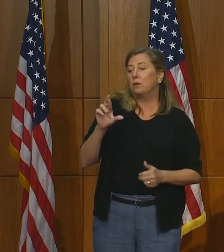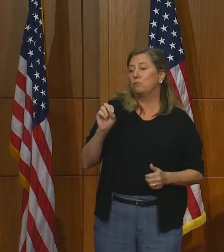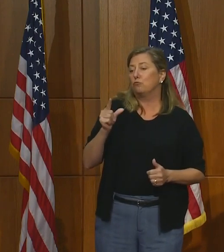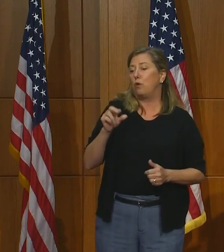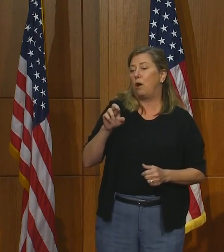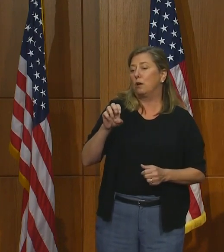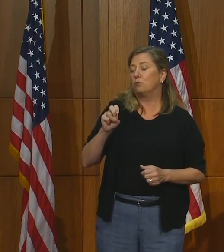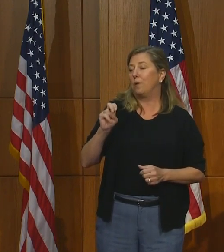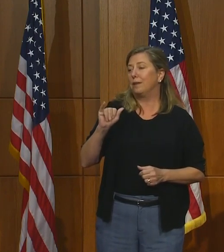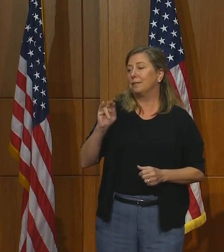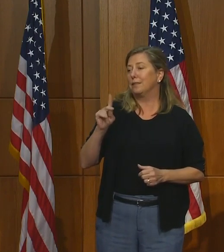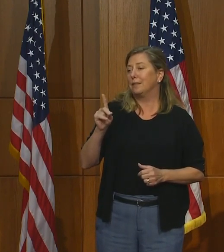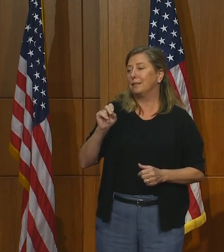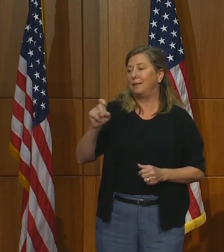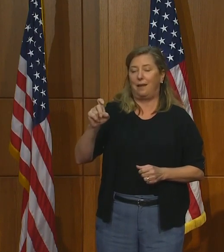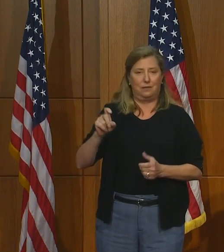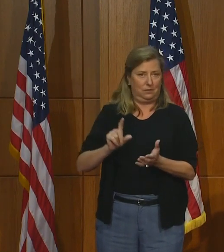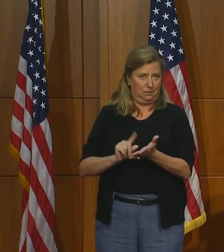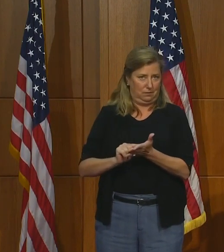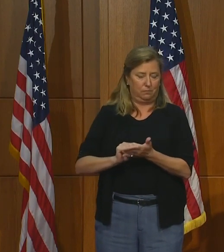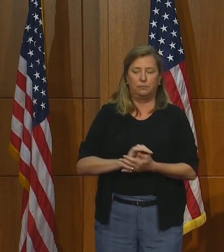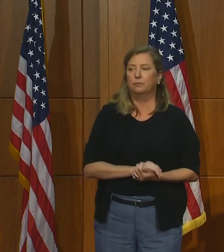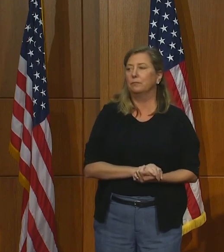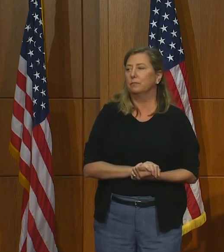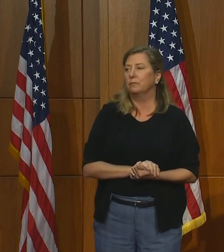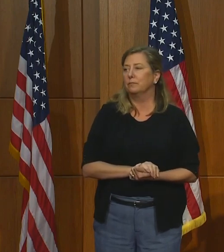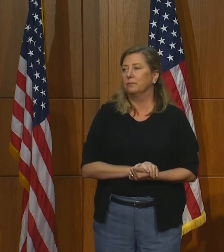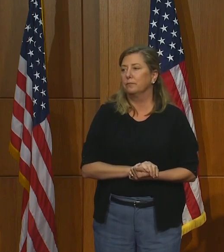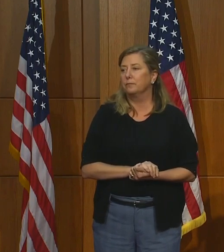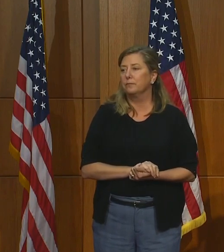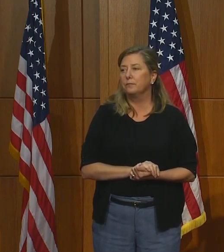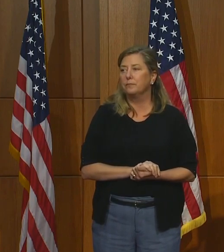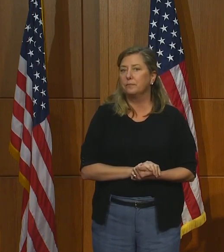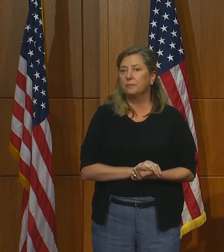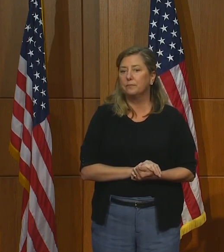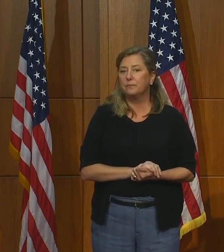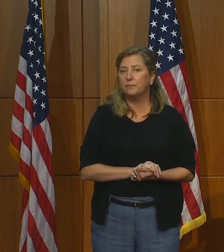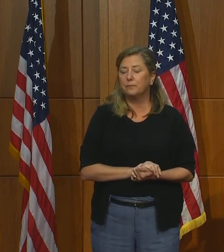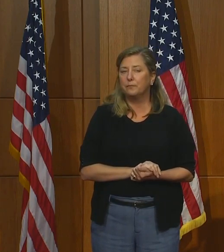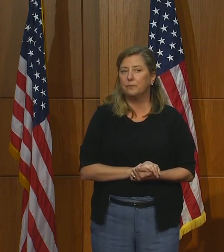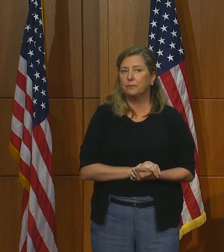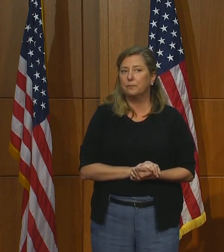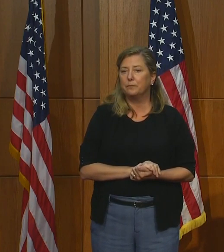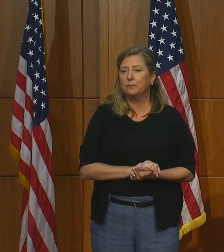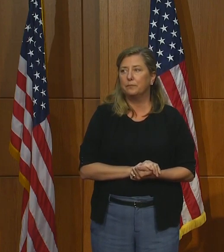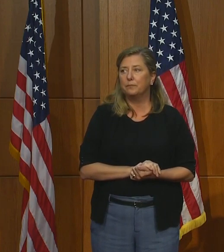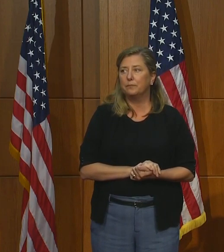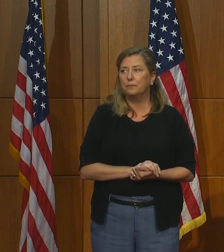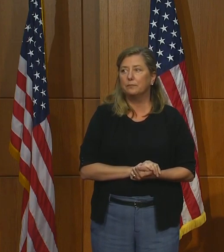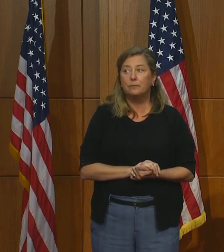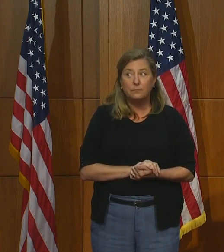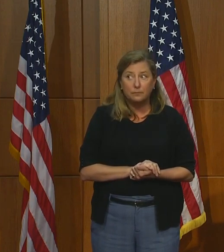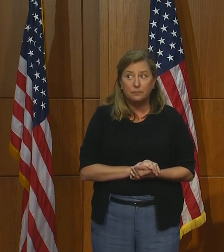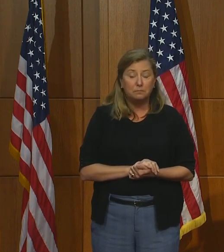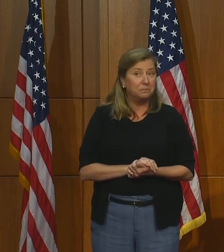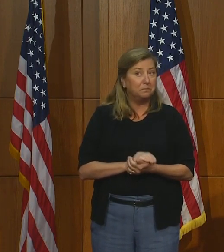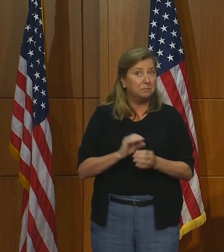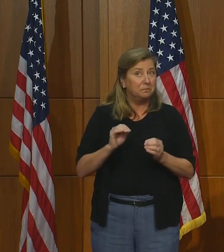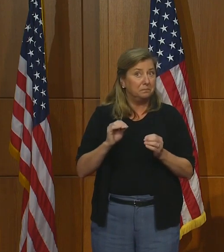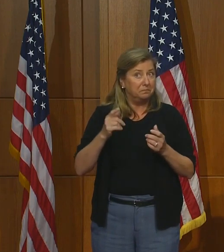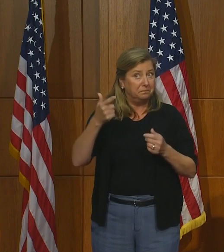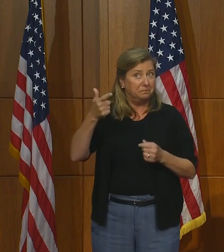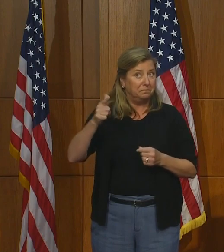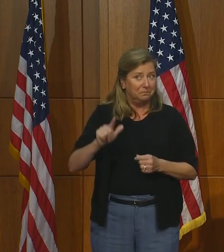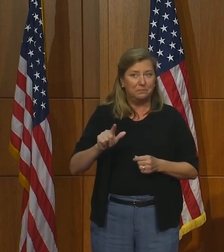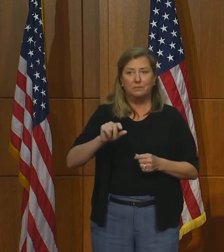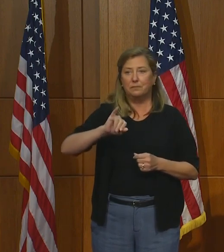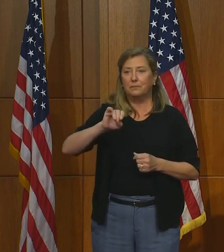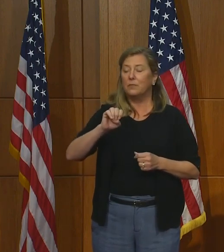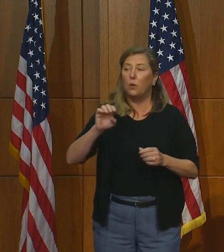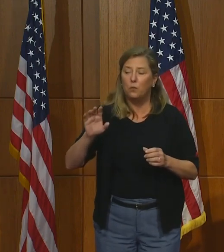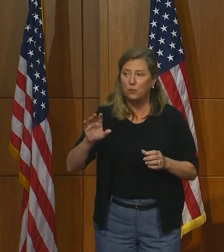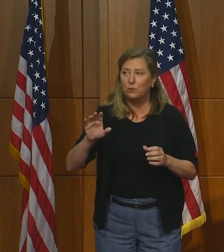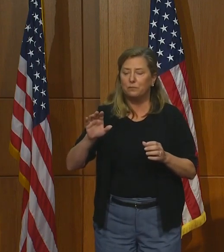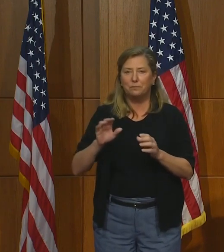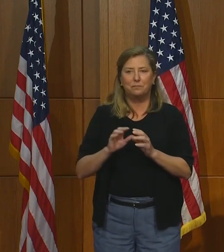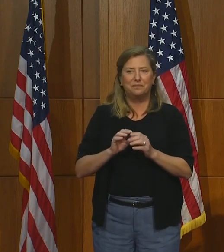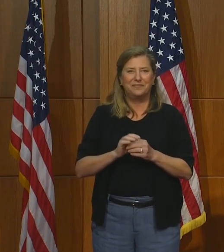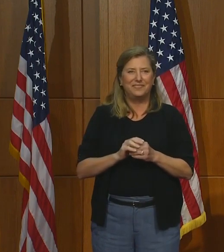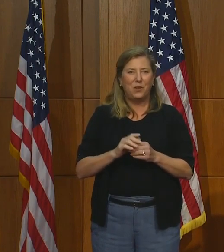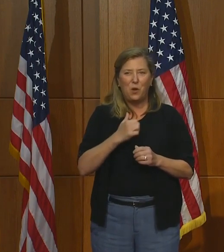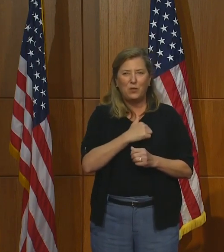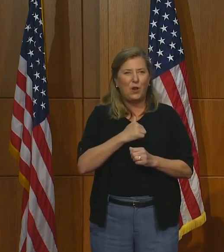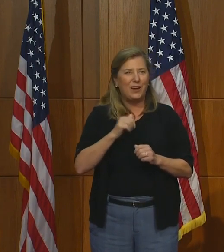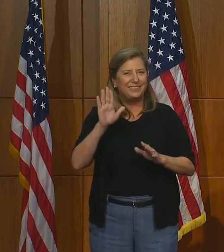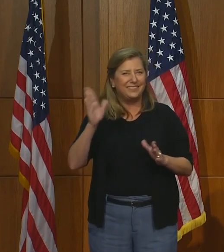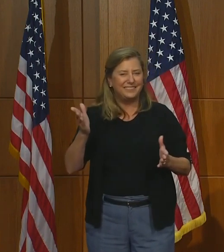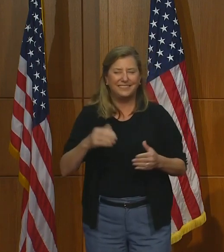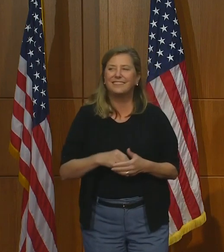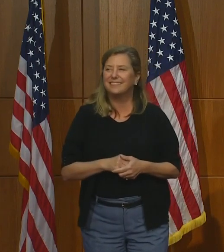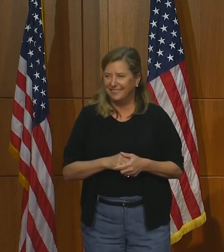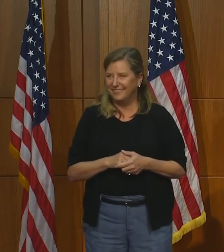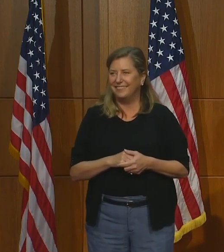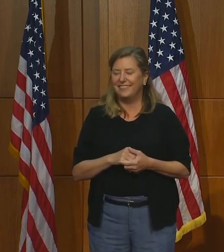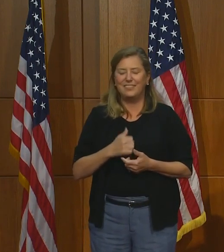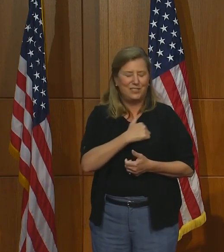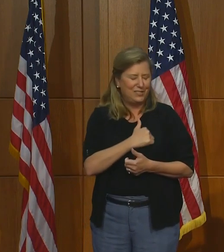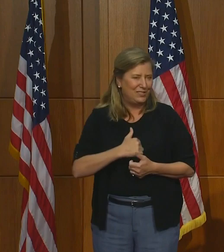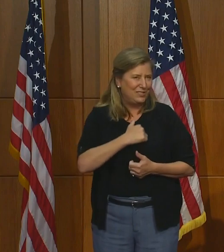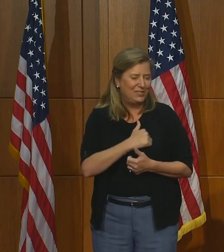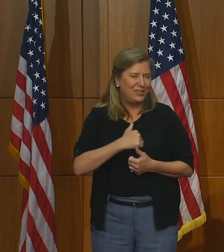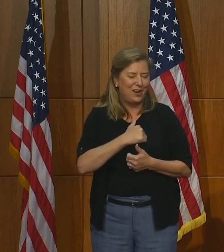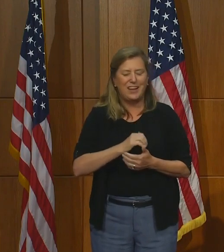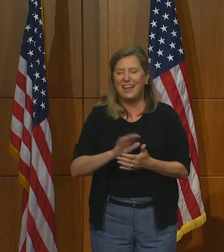LOT OF PROGRESS AND THAT'S.